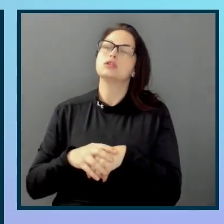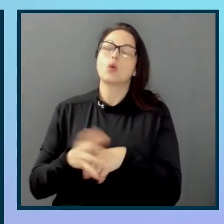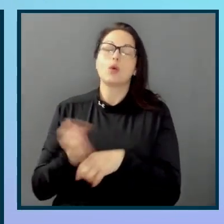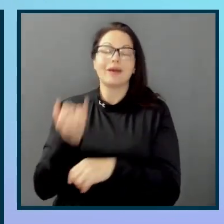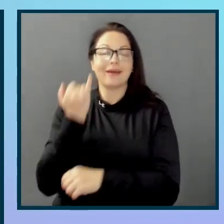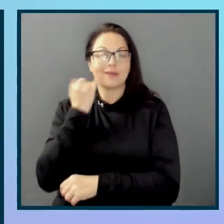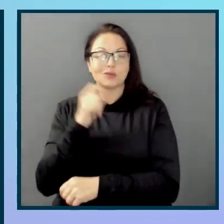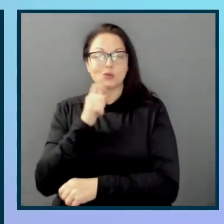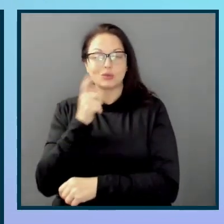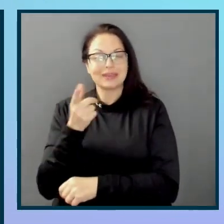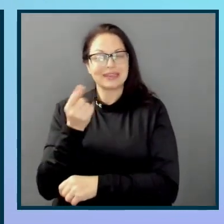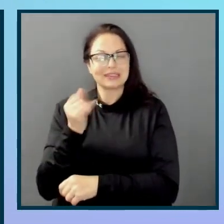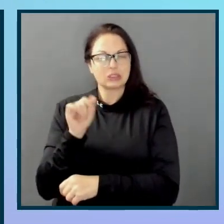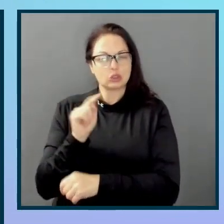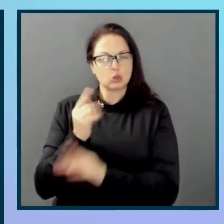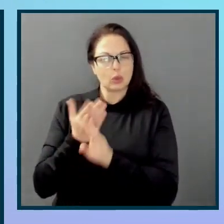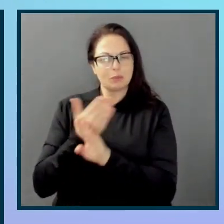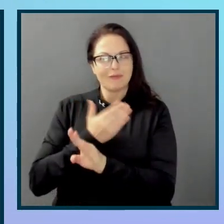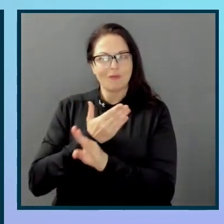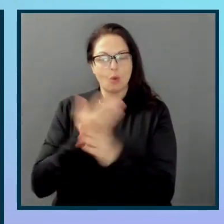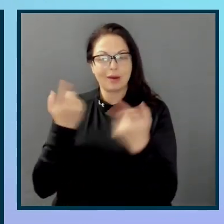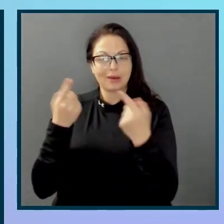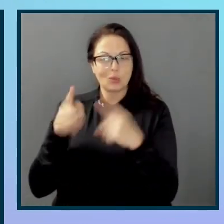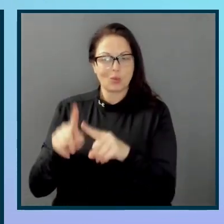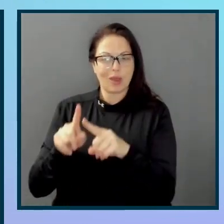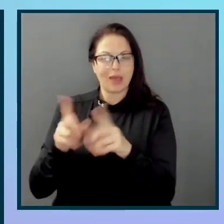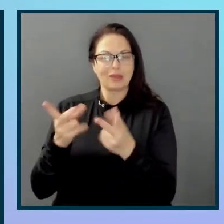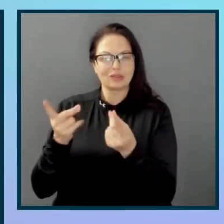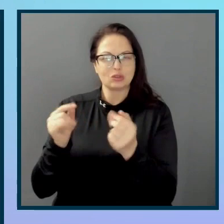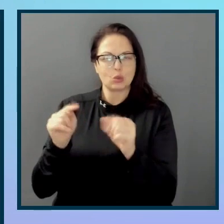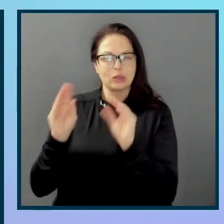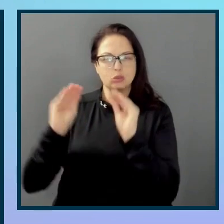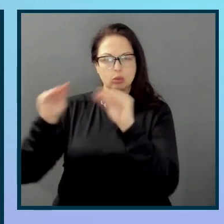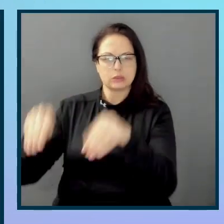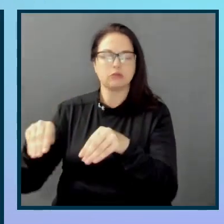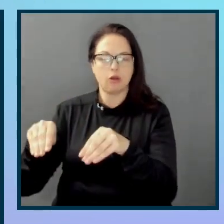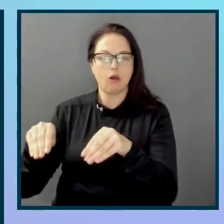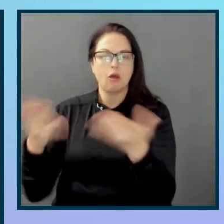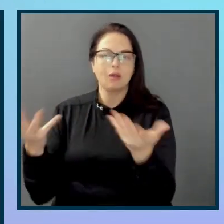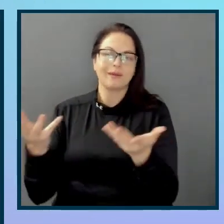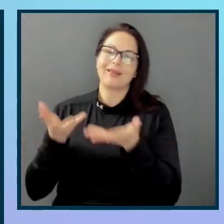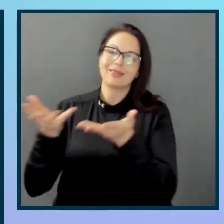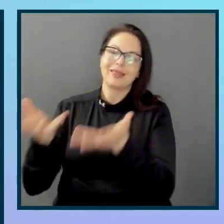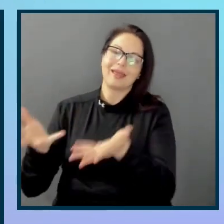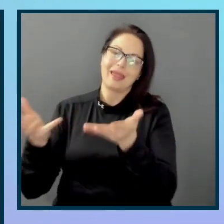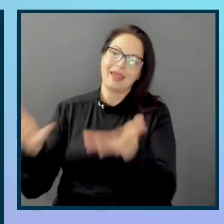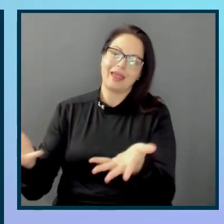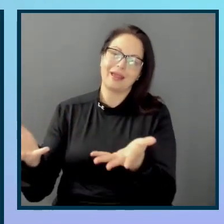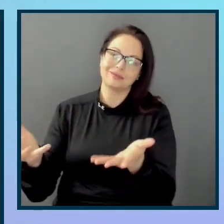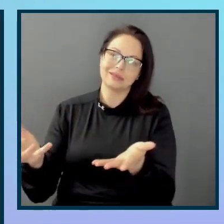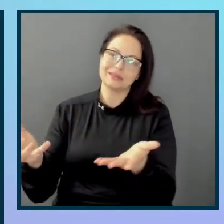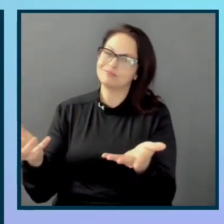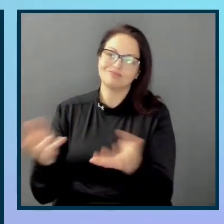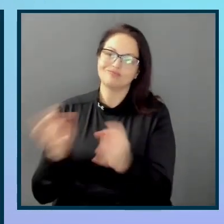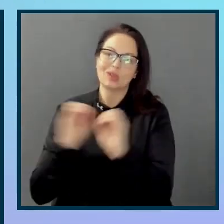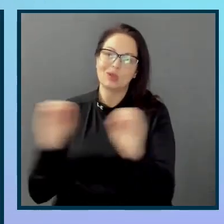really led to complete failure to address accessibility. So we also knew that it was much more affordable